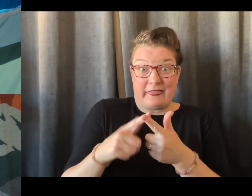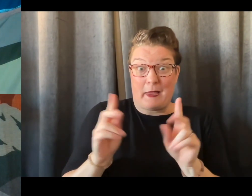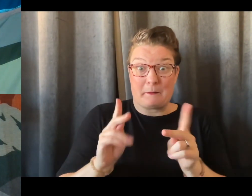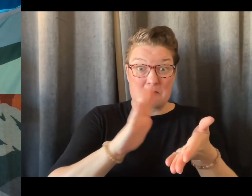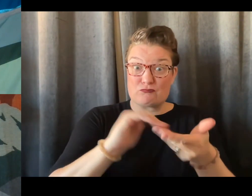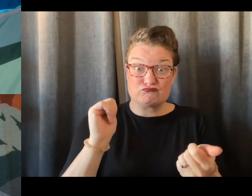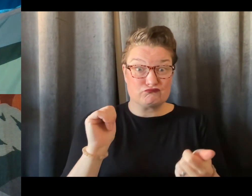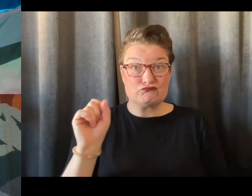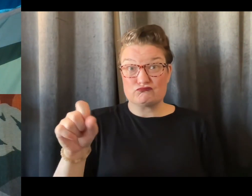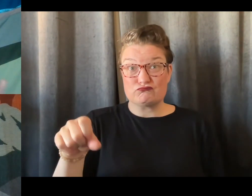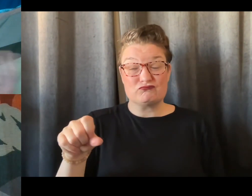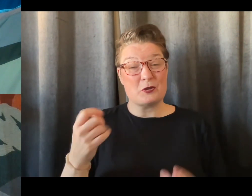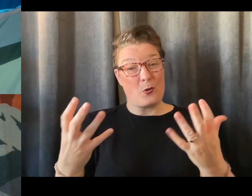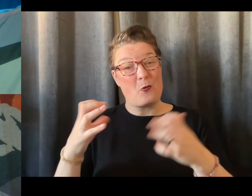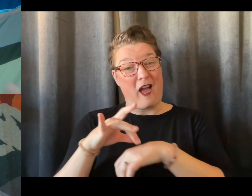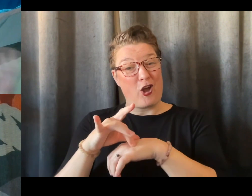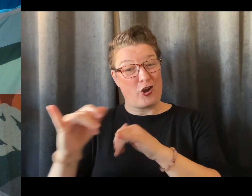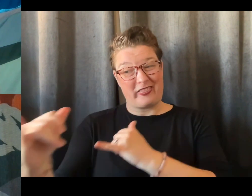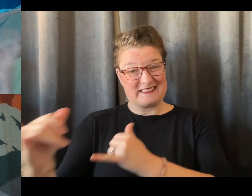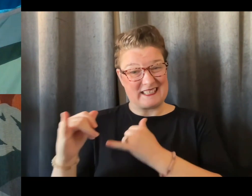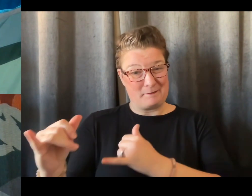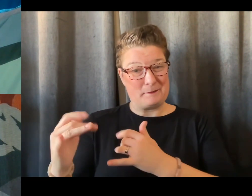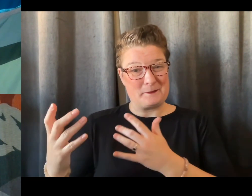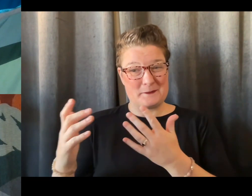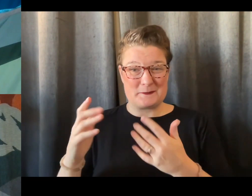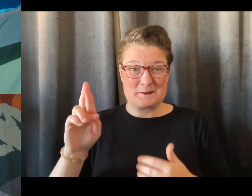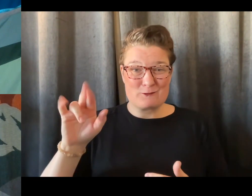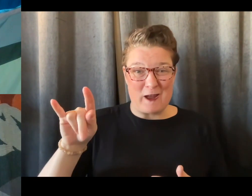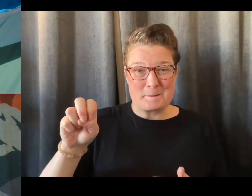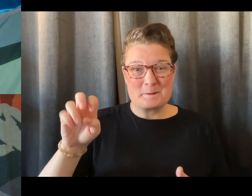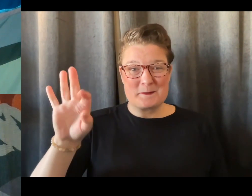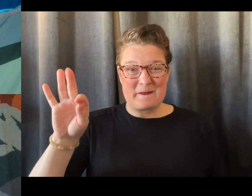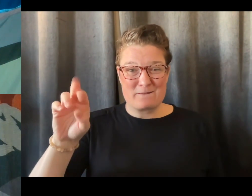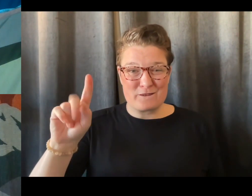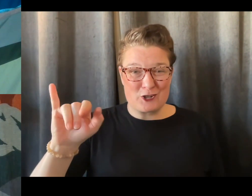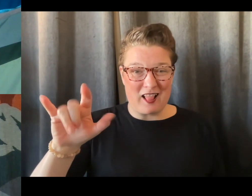you want the earth to do, like, like keep fertilizing and creating.